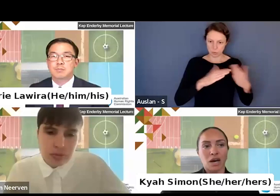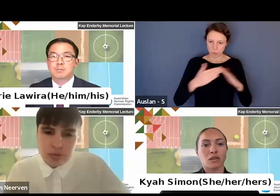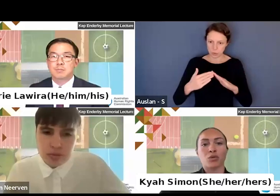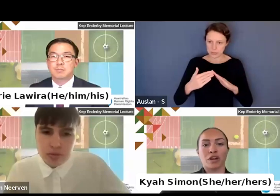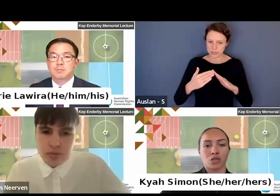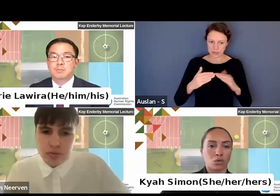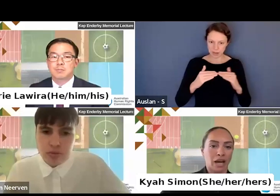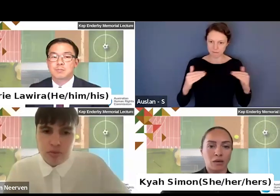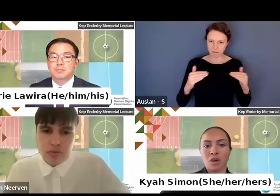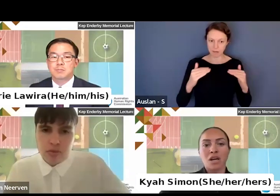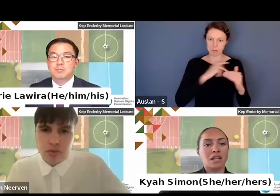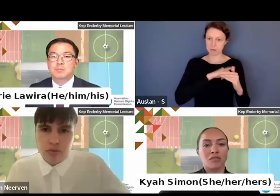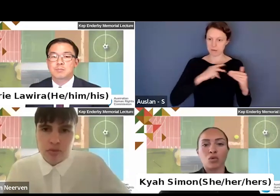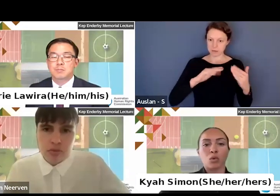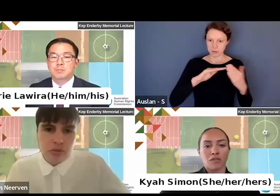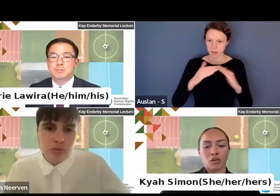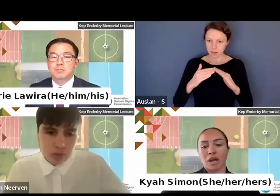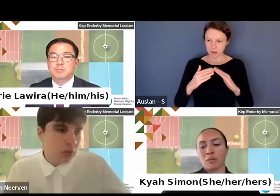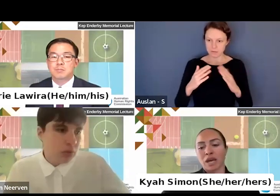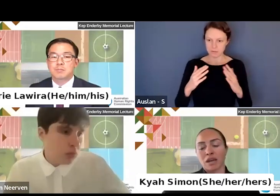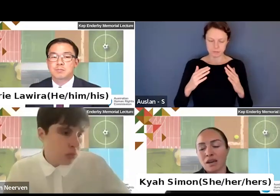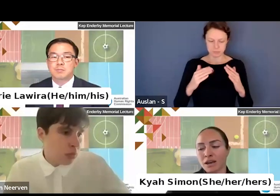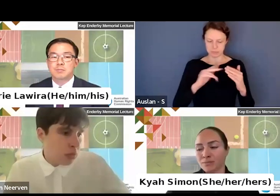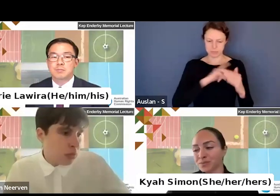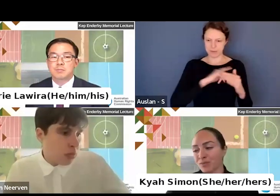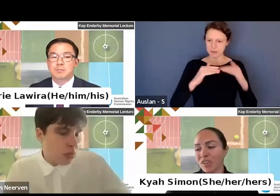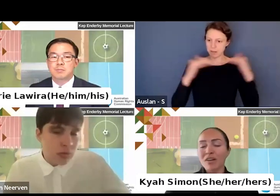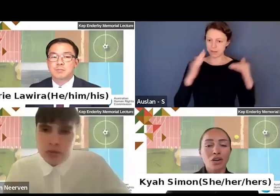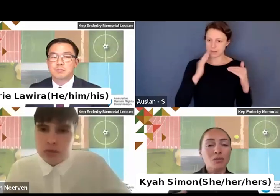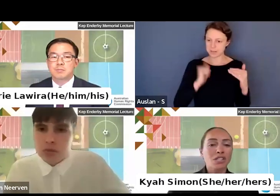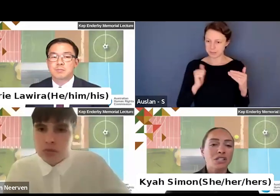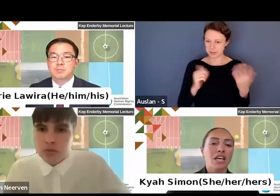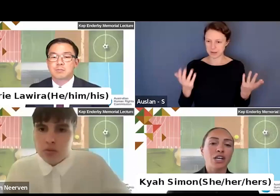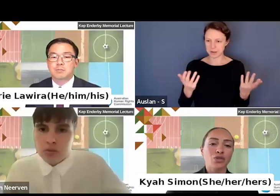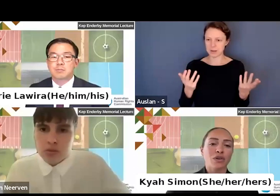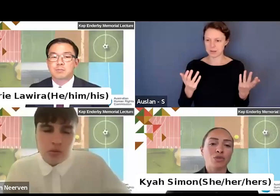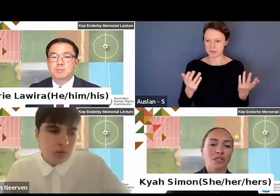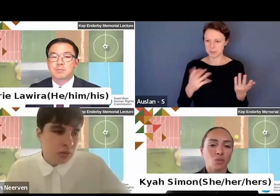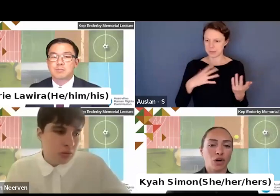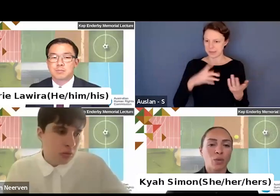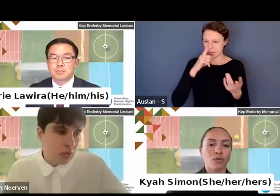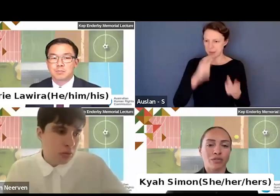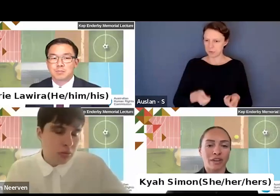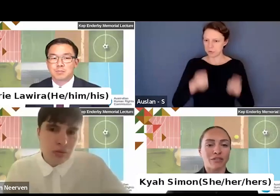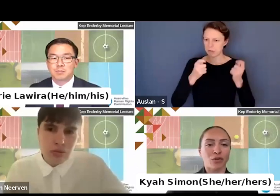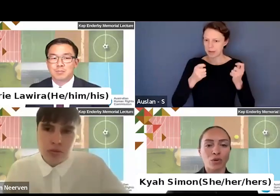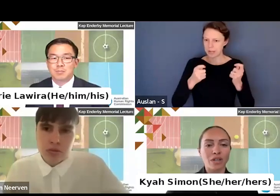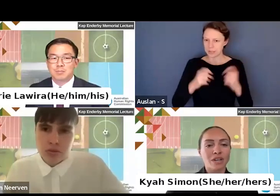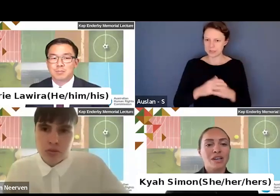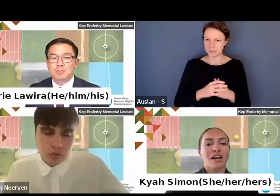at the professional game level, whatever it may be. And I know you mentioned in the intro, I'm doing some work with Reflect Forward,